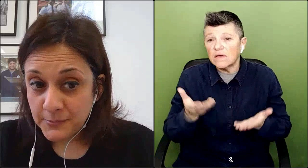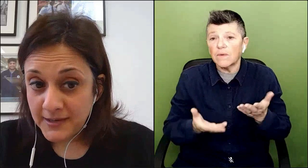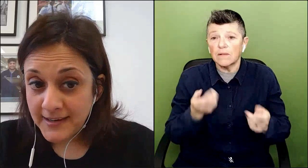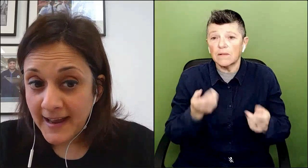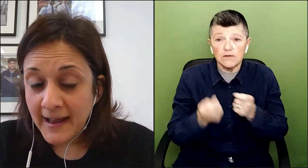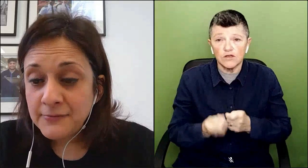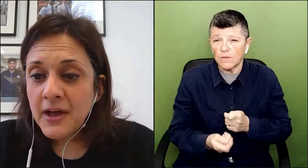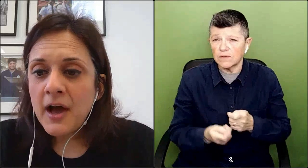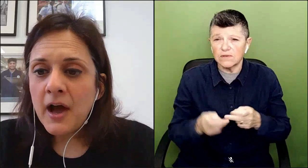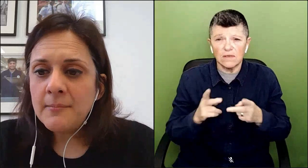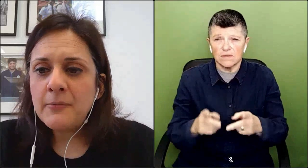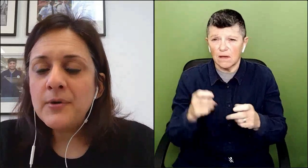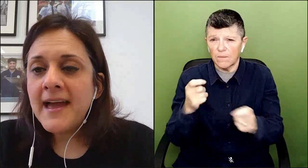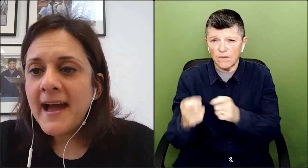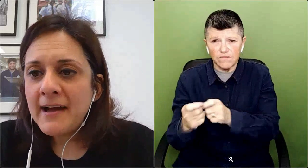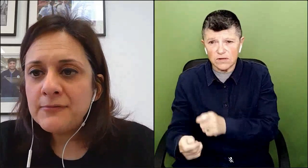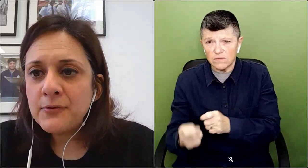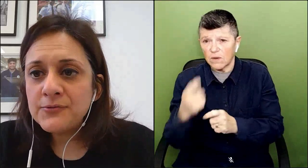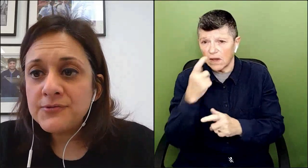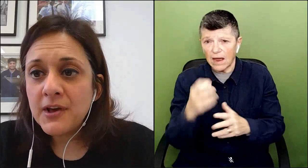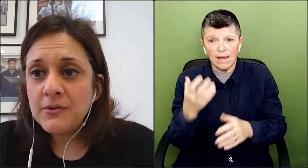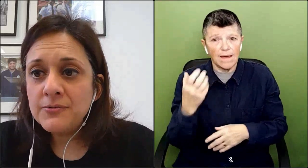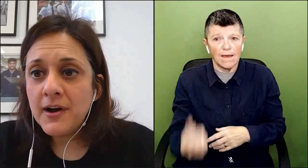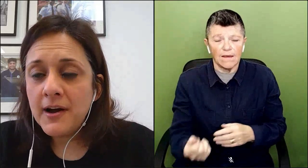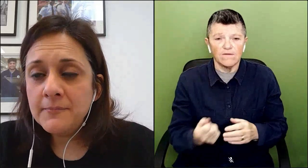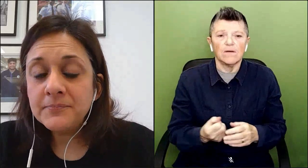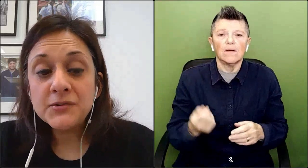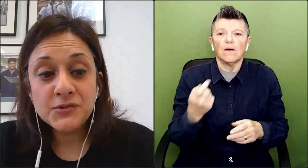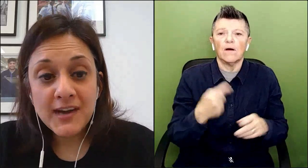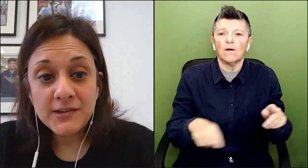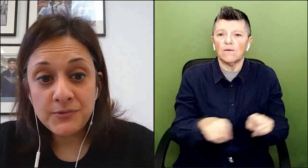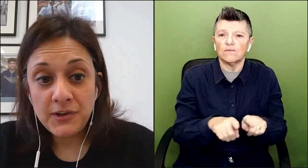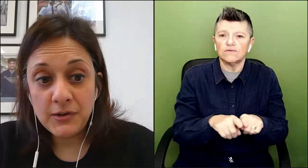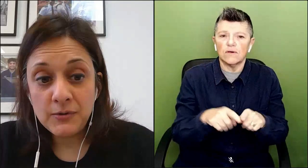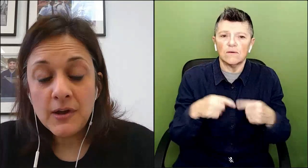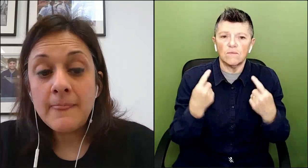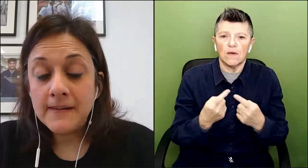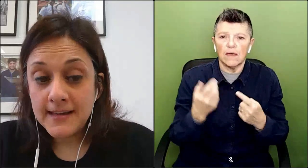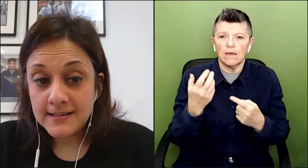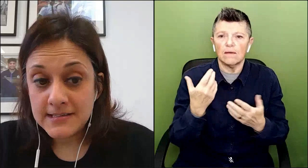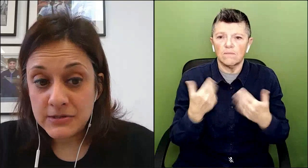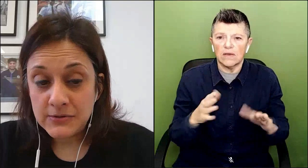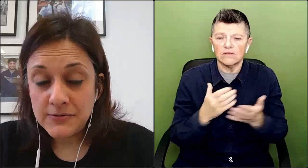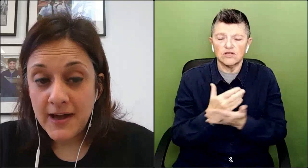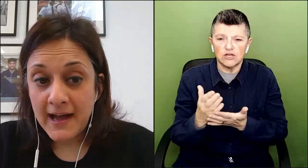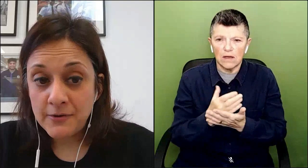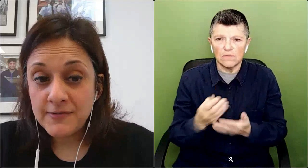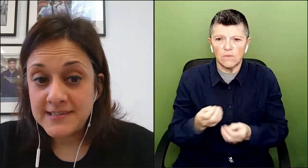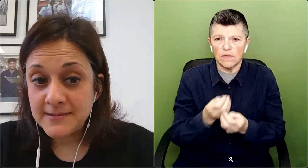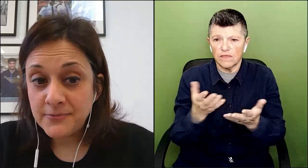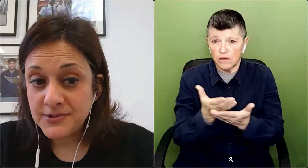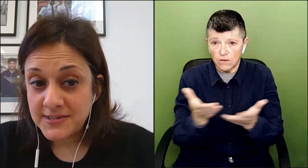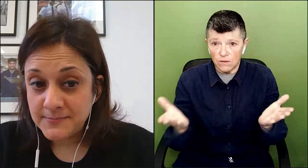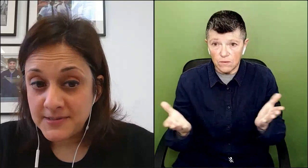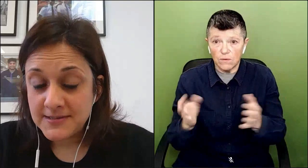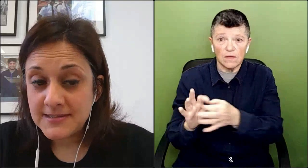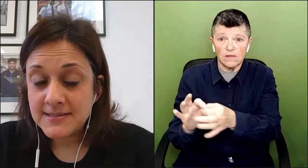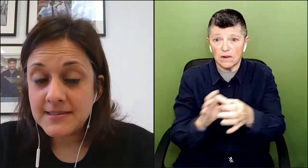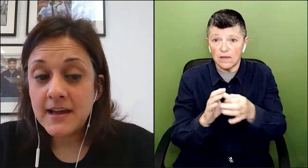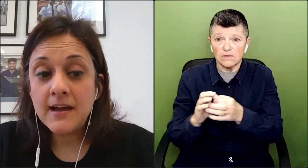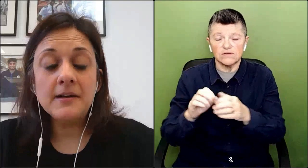we can have, and we have also shared with you the links to our reasonable adjustments